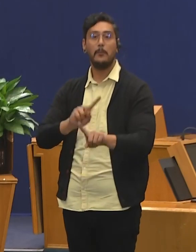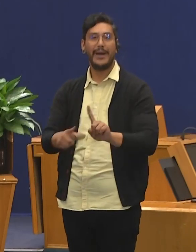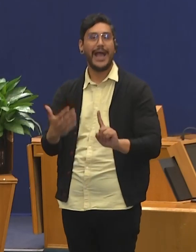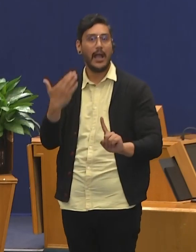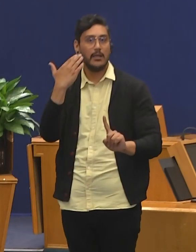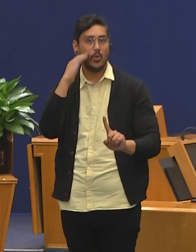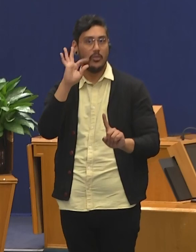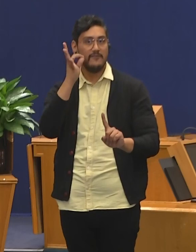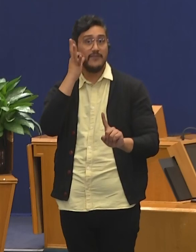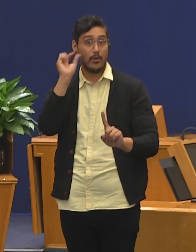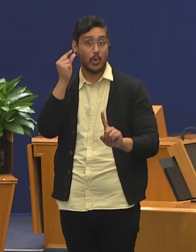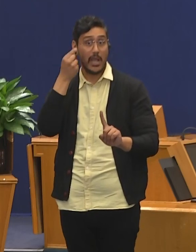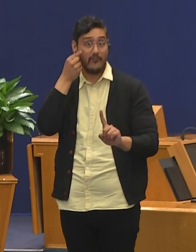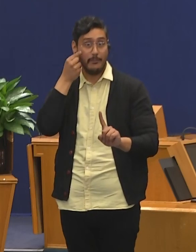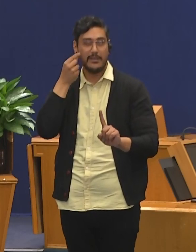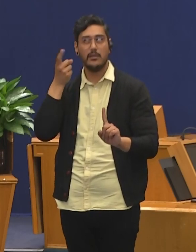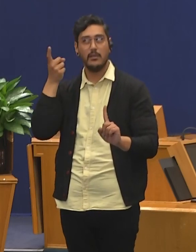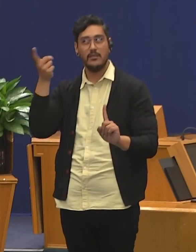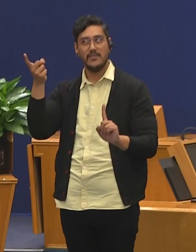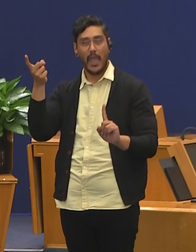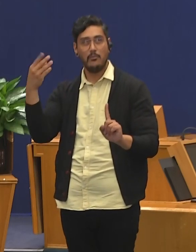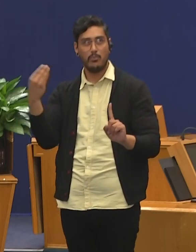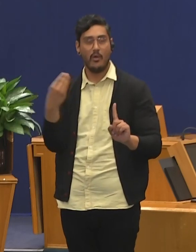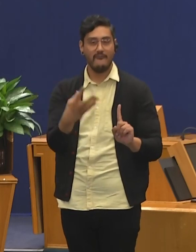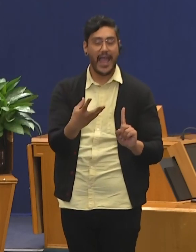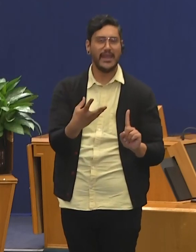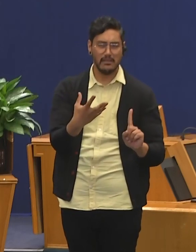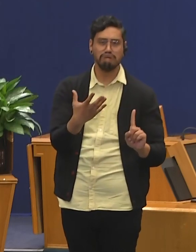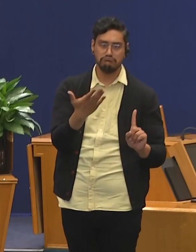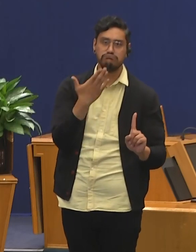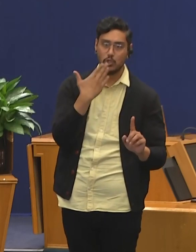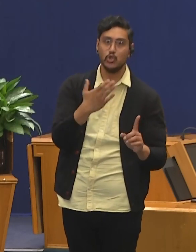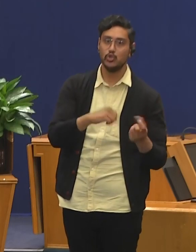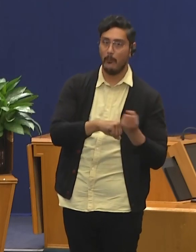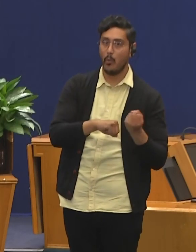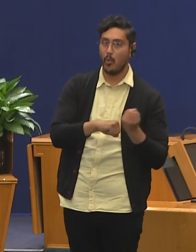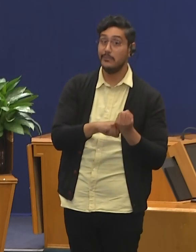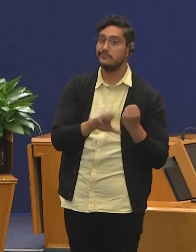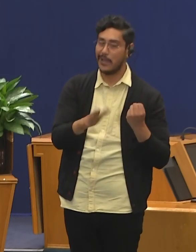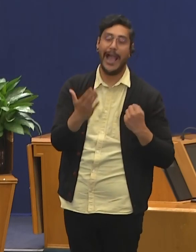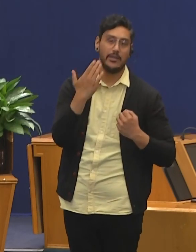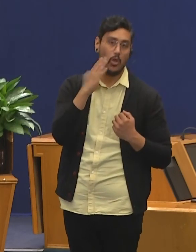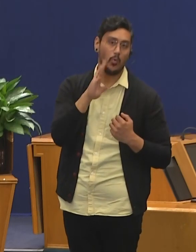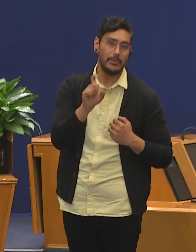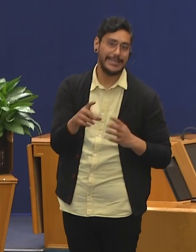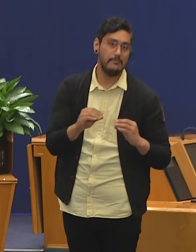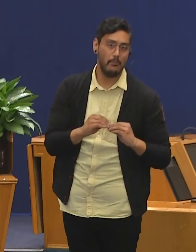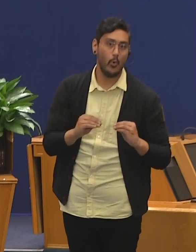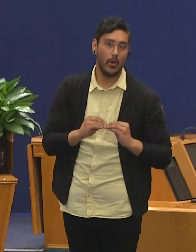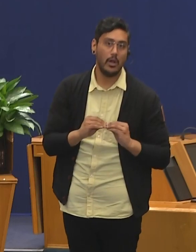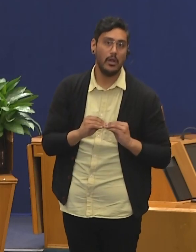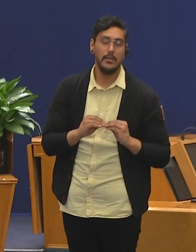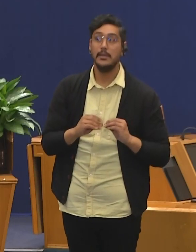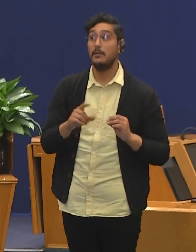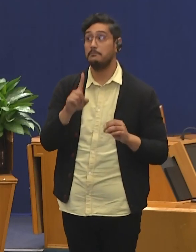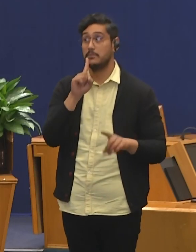AT. BUT I KNOW THAT THE FEDERAL GOVERNMENT IS PROVIDING, I WOULD SAY, AMPLE SUPPORT AT THIS TIME. WE KNOW WE'RE GOING TO NEED